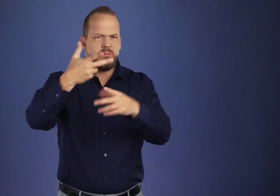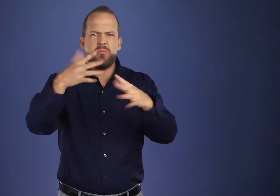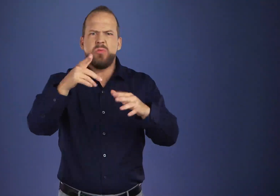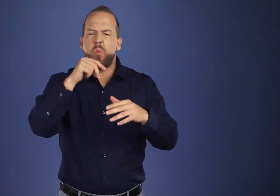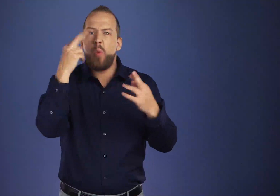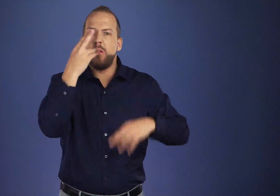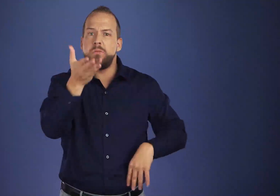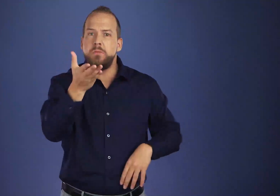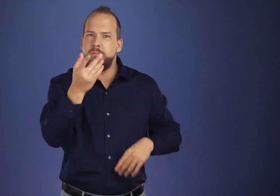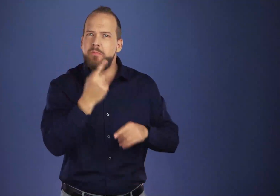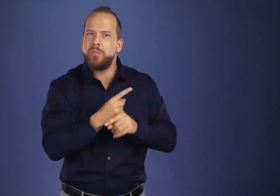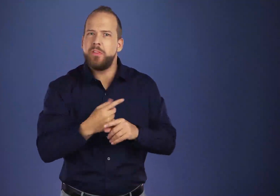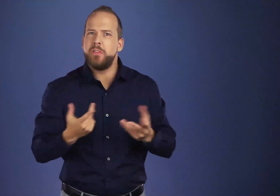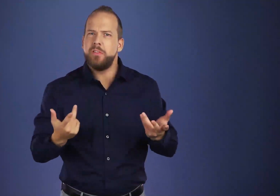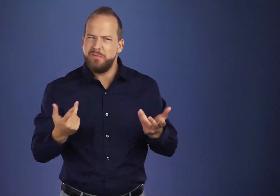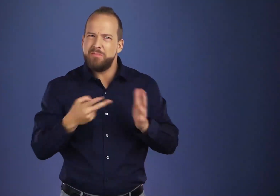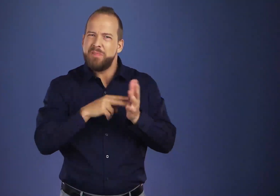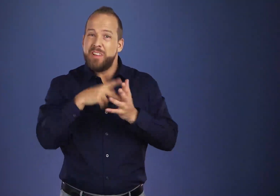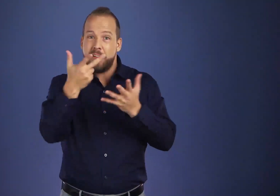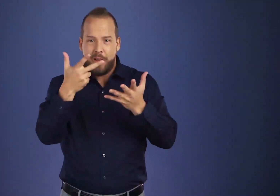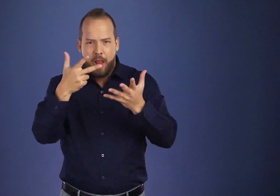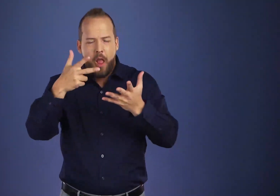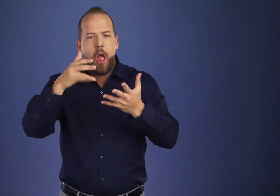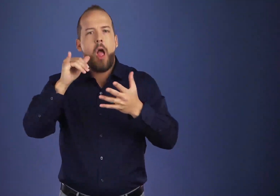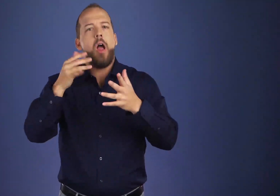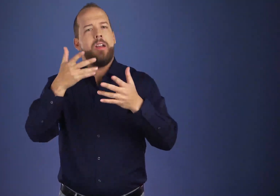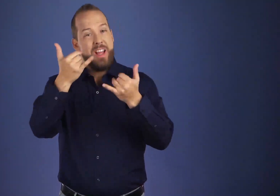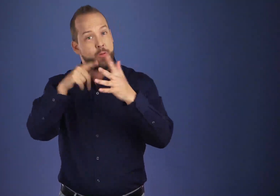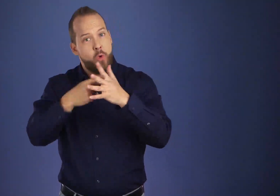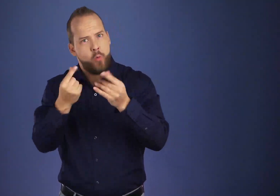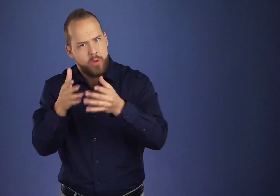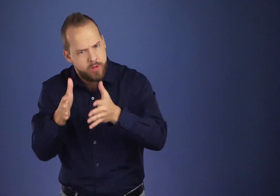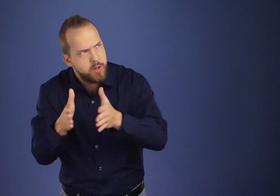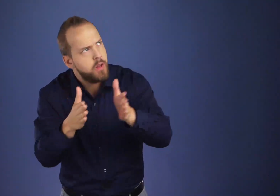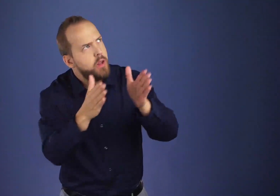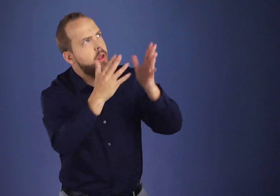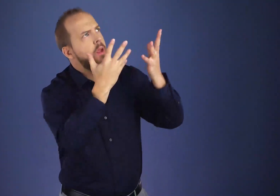over to the care, protection, and guidance of Alcoholics Anonymous?